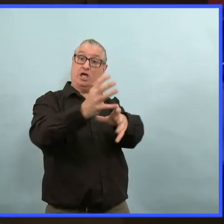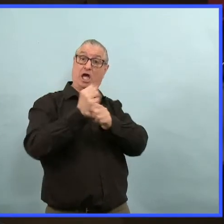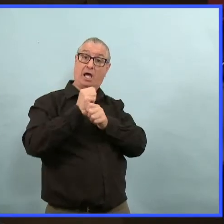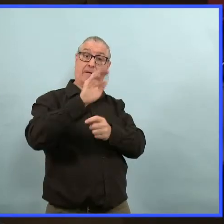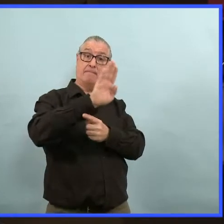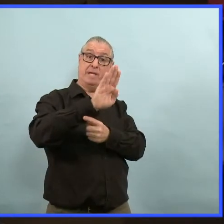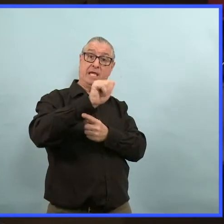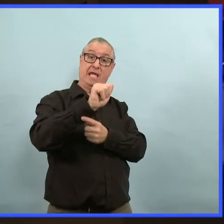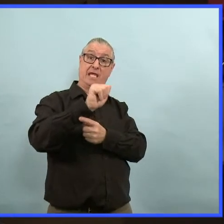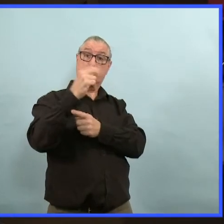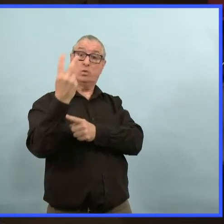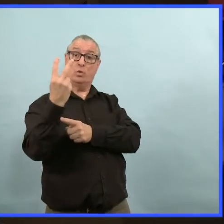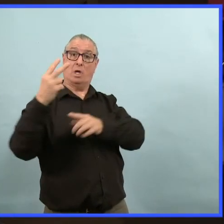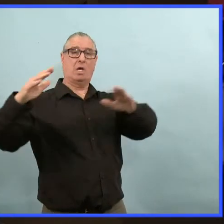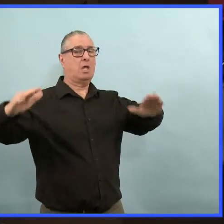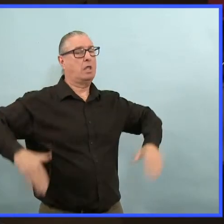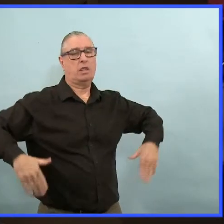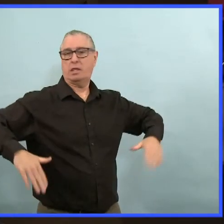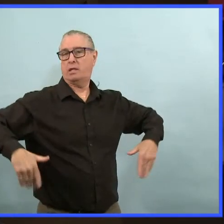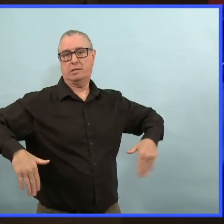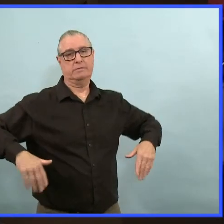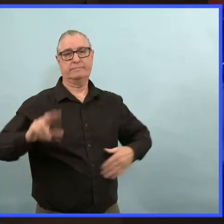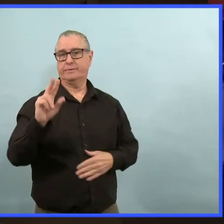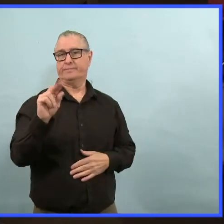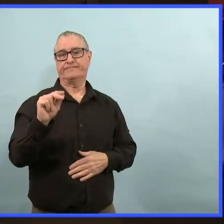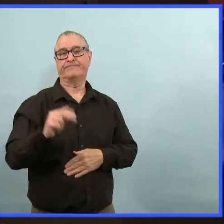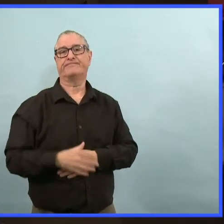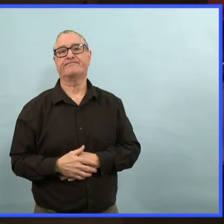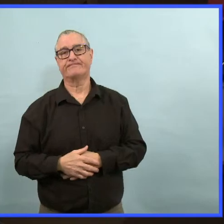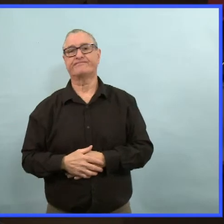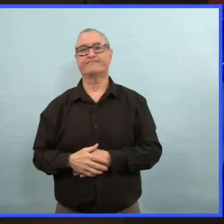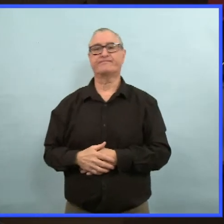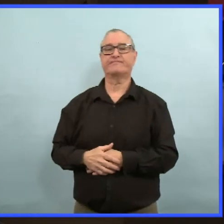okay thank you and i have understand that you will continue to do update